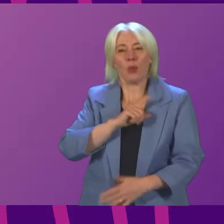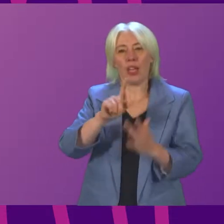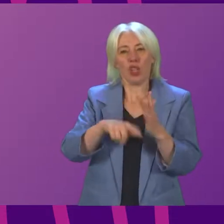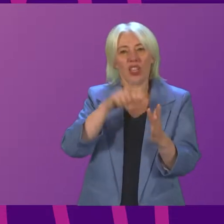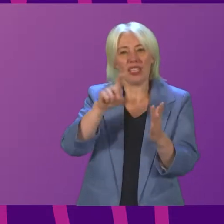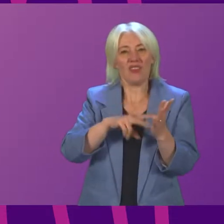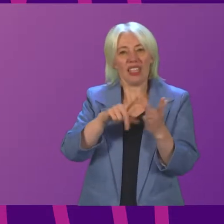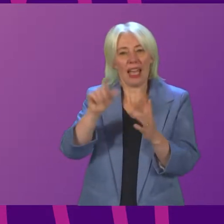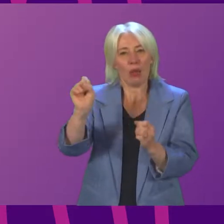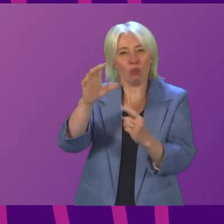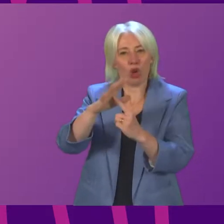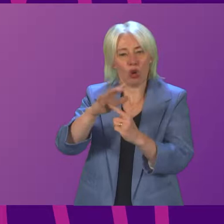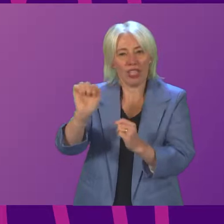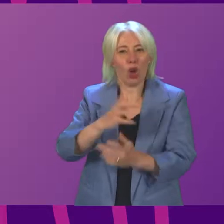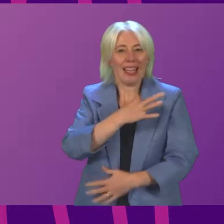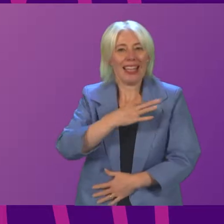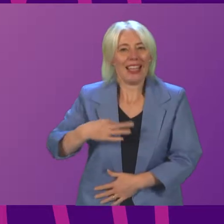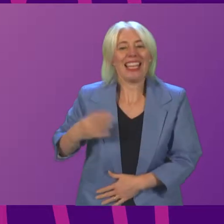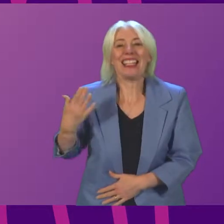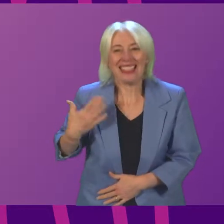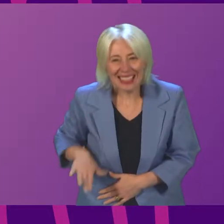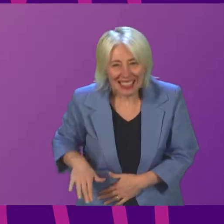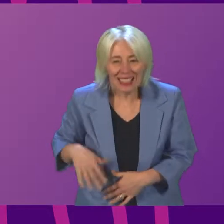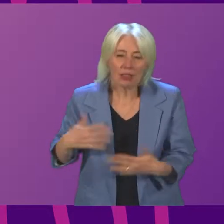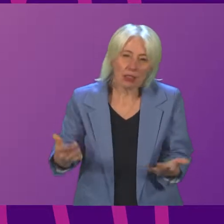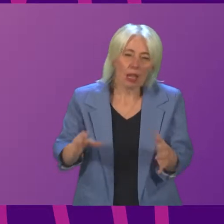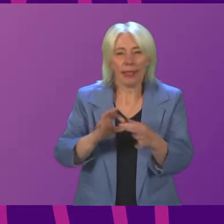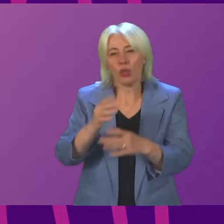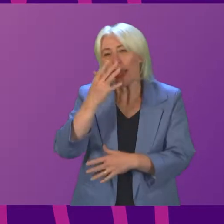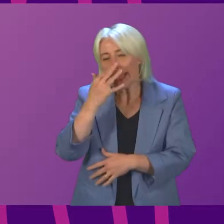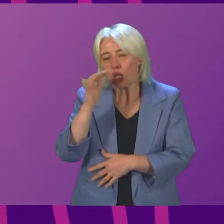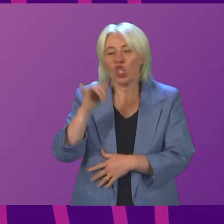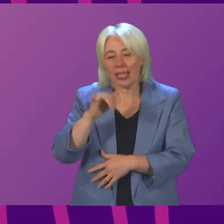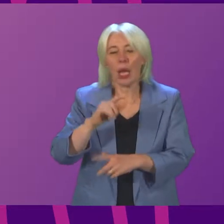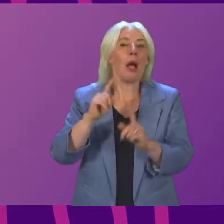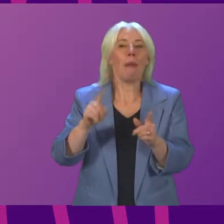priority list, which is based on clinical need and age. It will take until mid-January